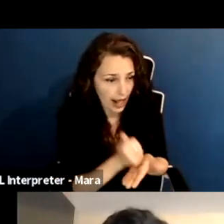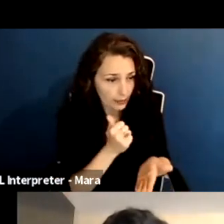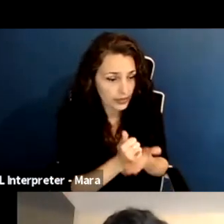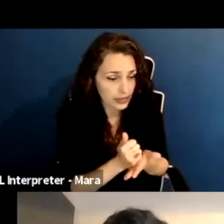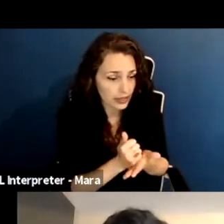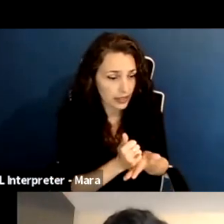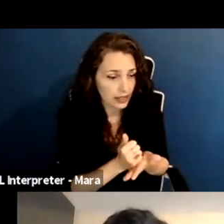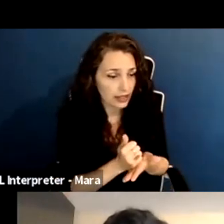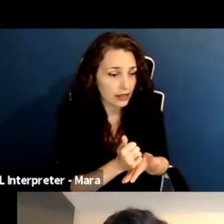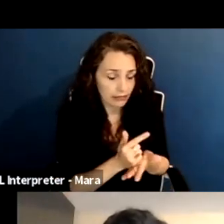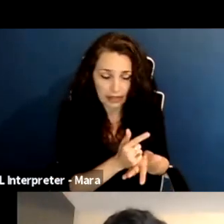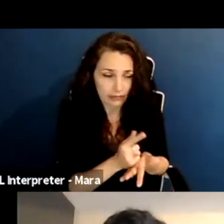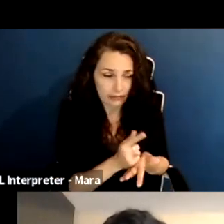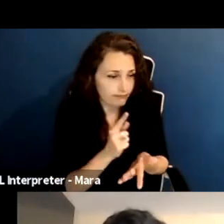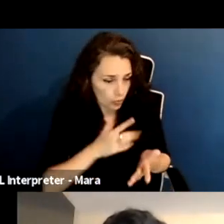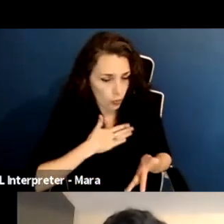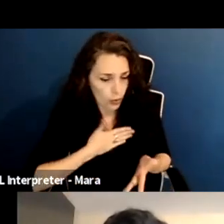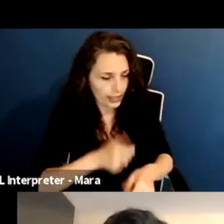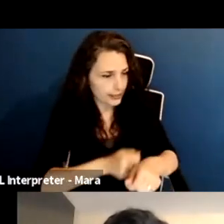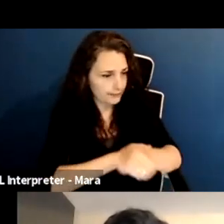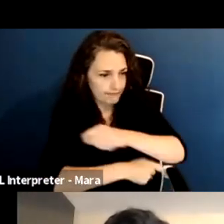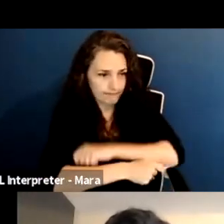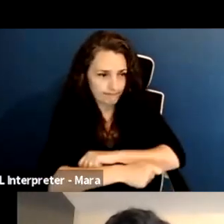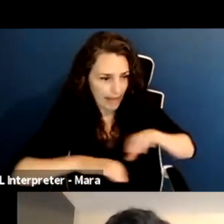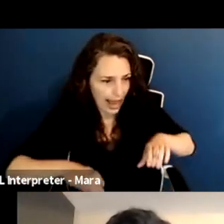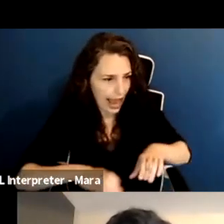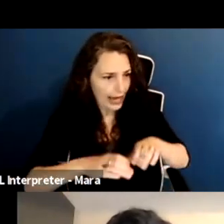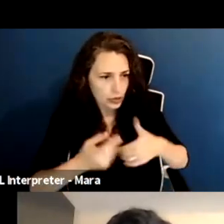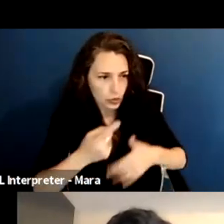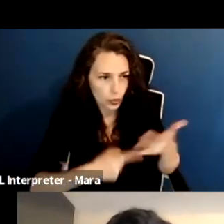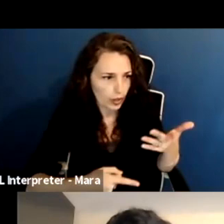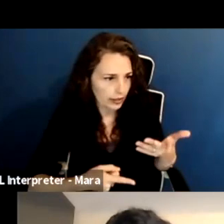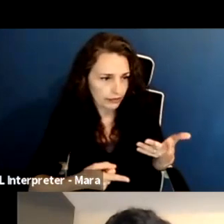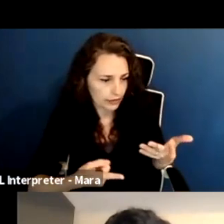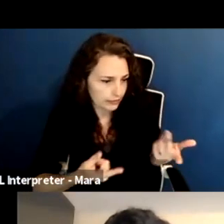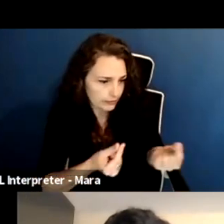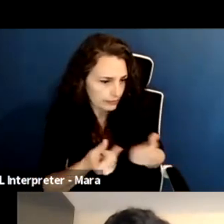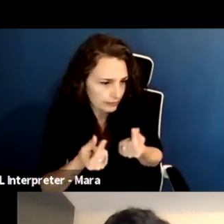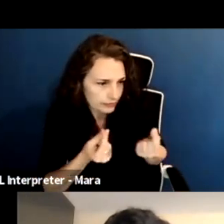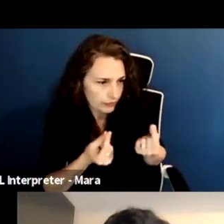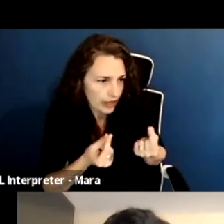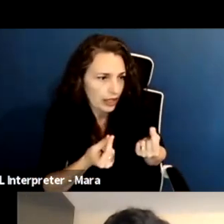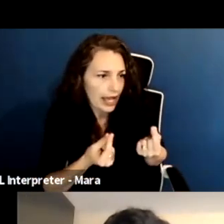to act what that does to the community, what that does to themselves, what that does to all those